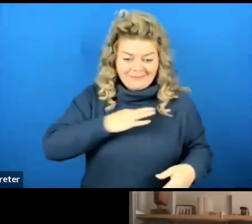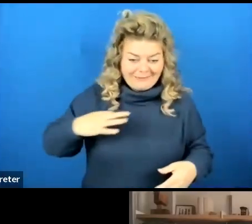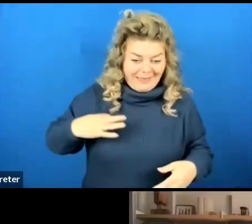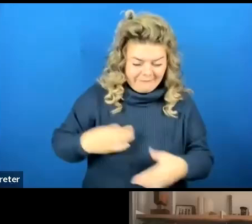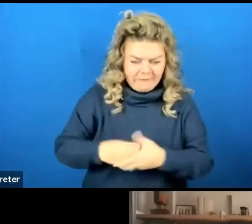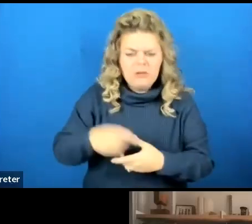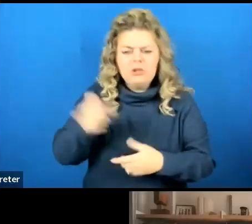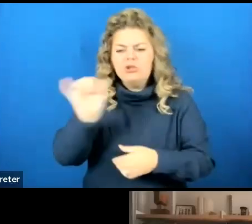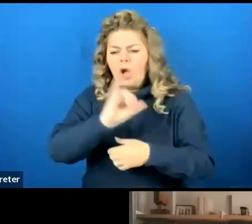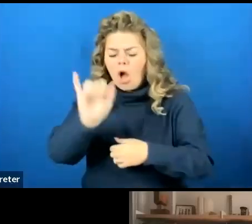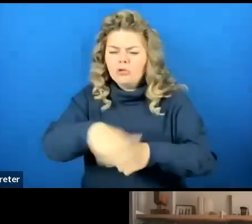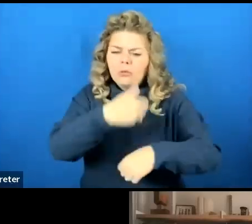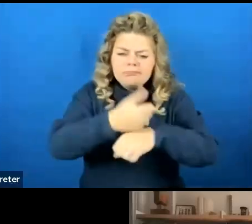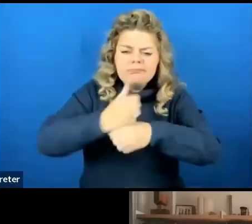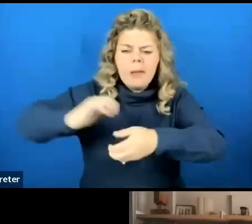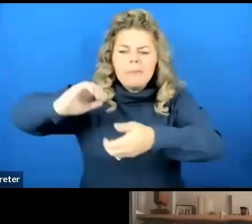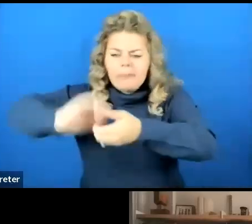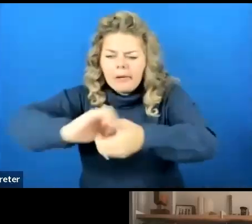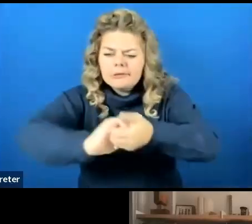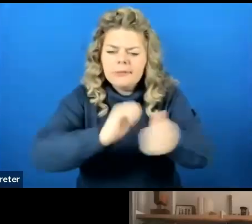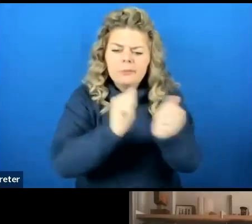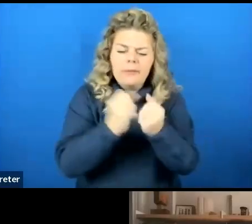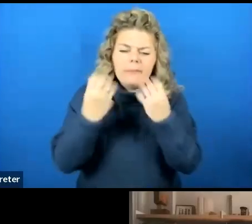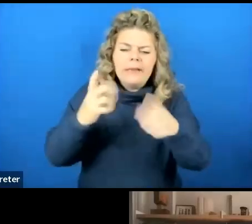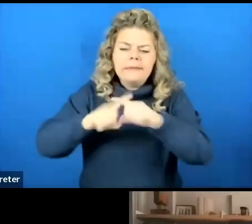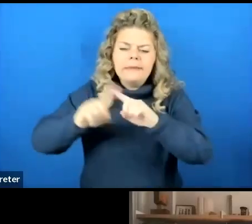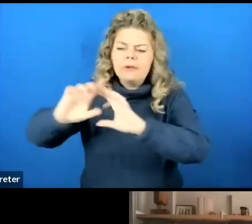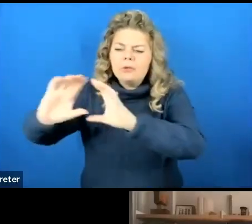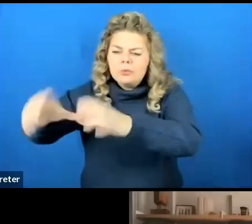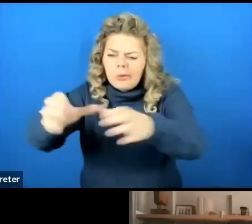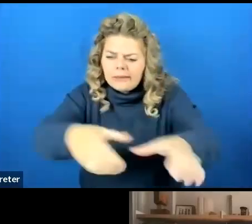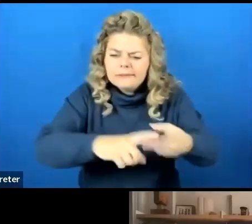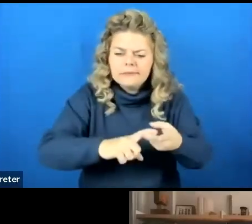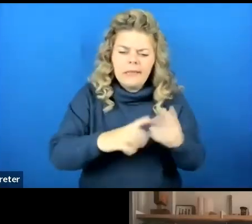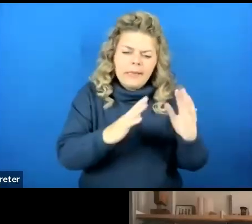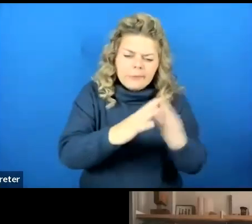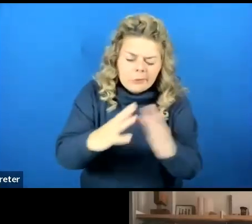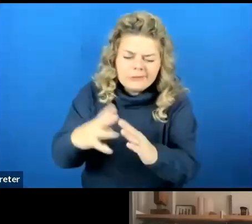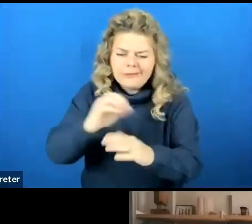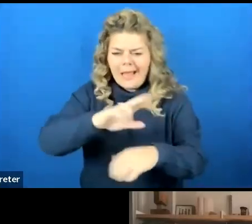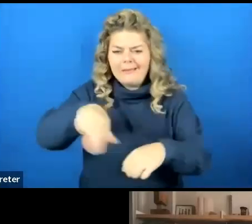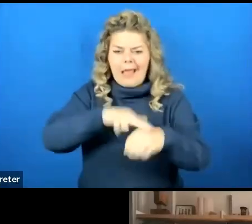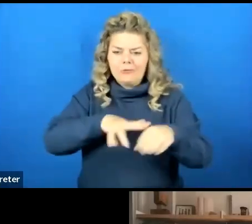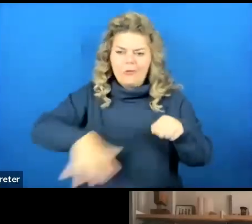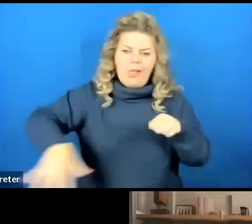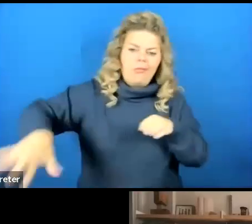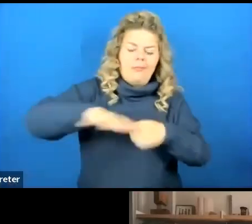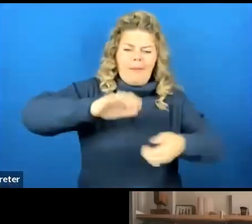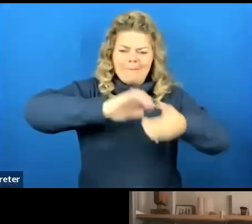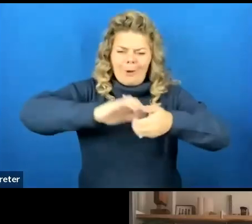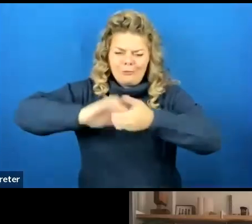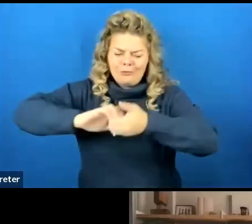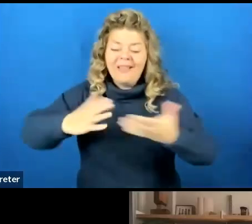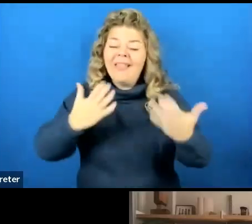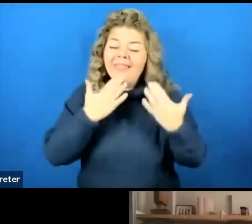and partnerships with campus units, local communities, and national partners. Thank you again for your commitment